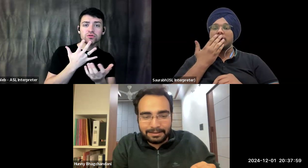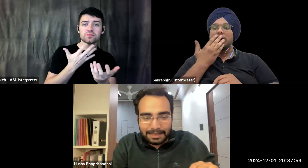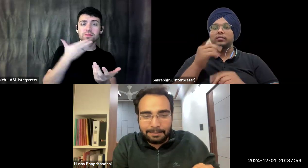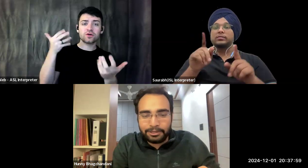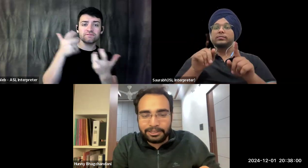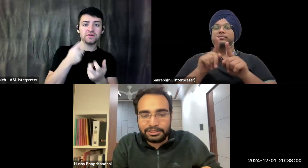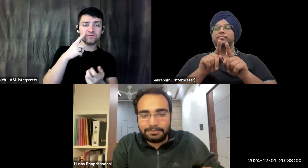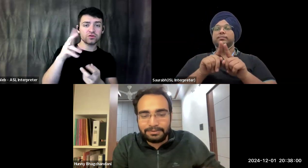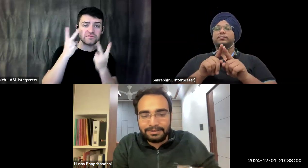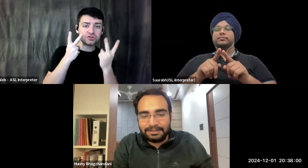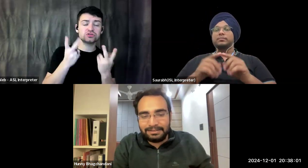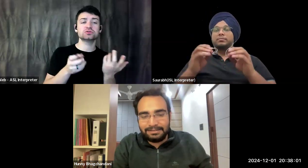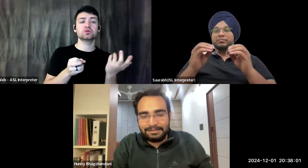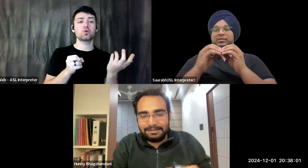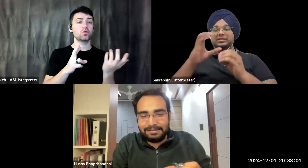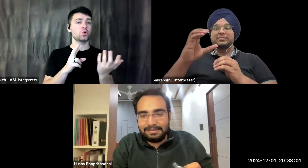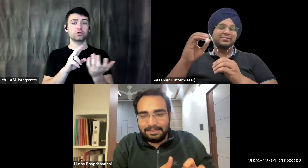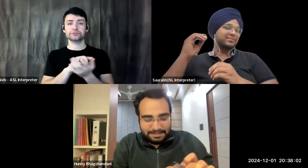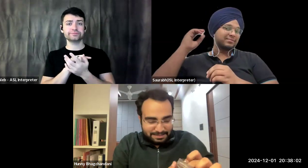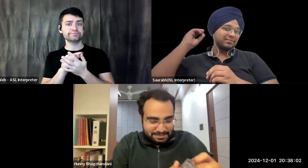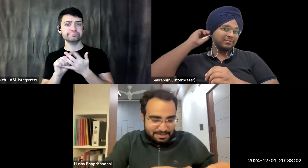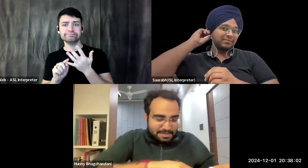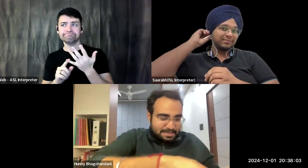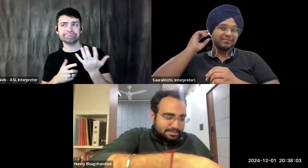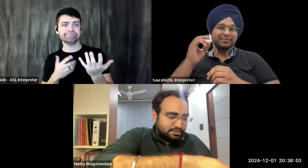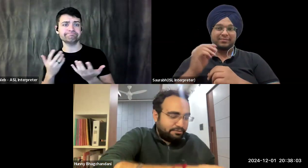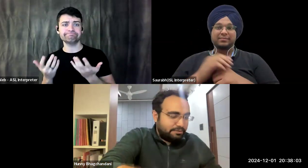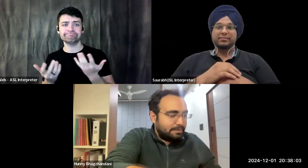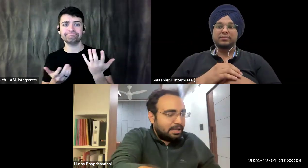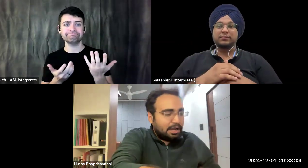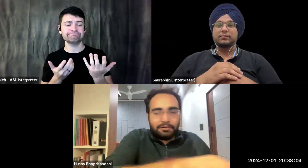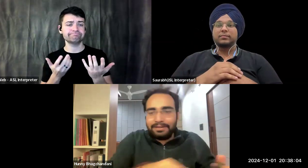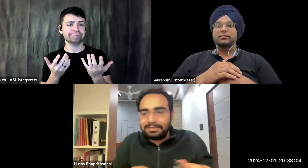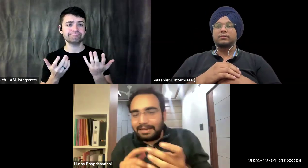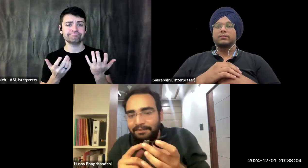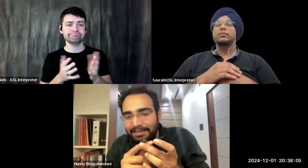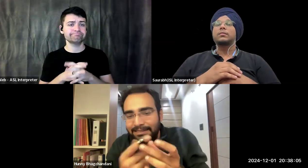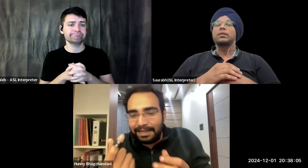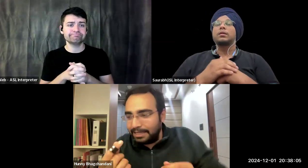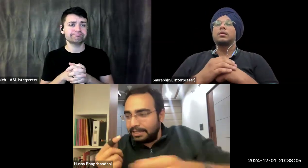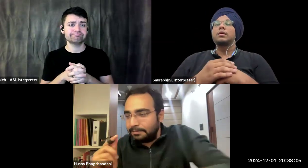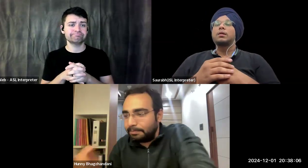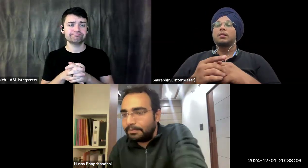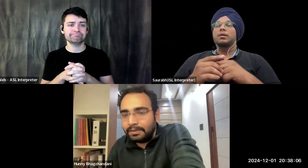Yeah, bone conduction. Along with this, we are giving this ring.